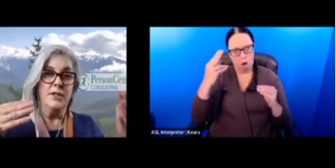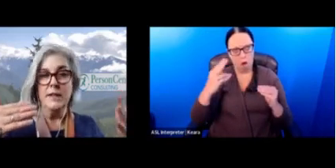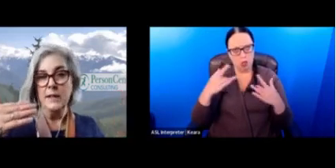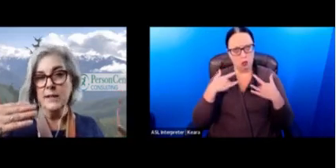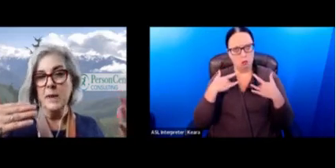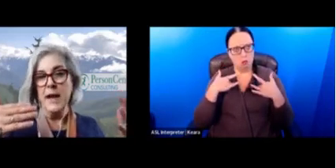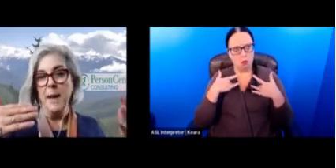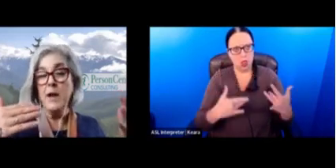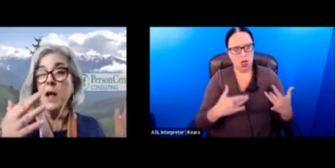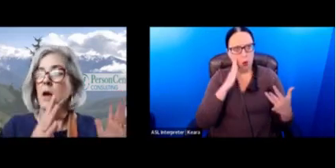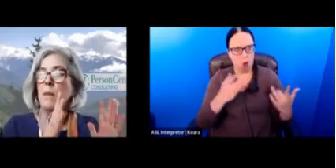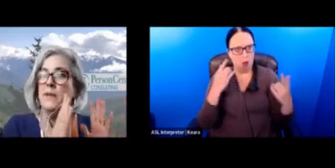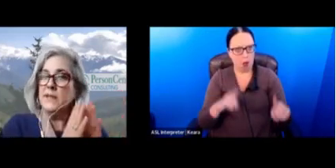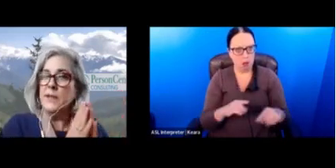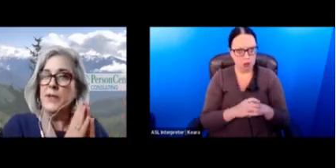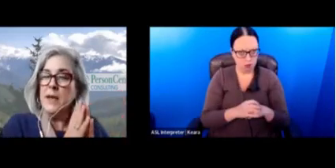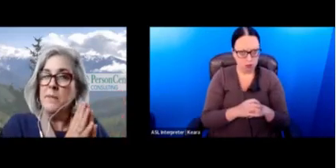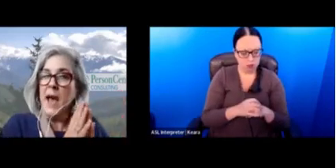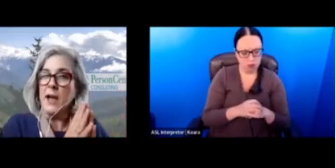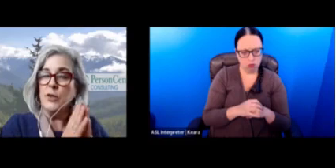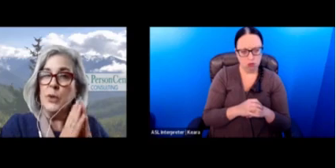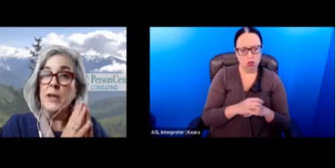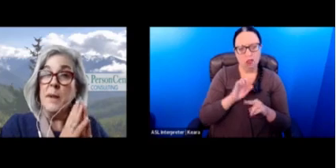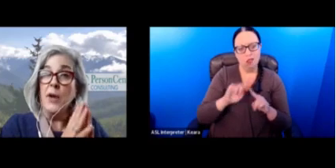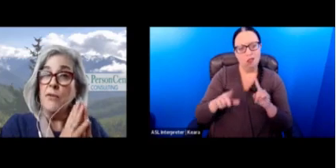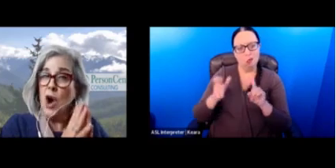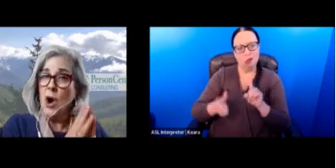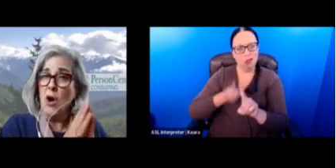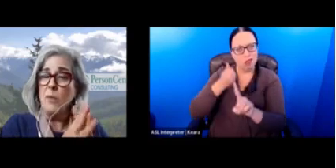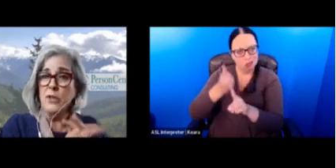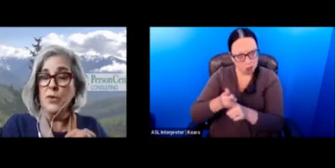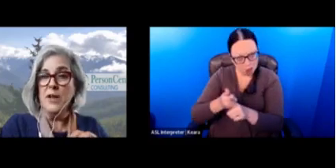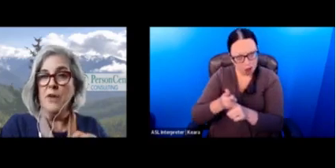eventually that this might happen. But still, the impact or the amount of harm or degree of